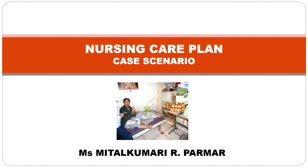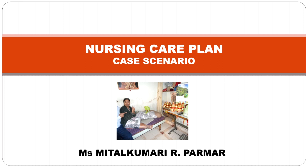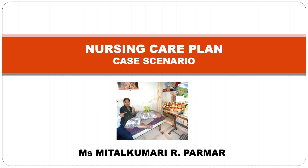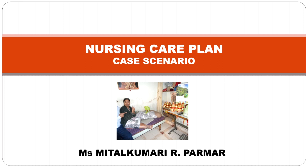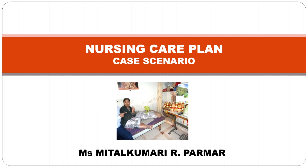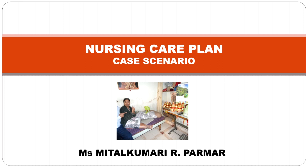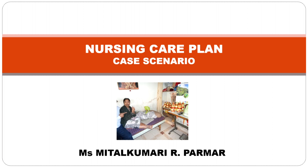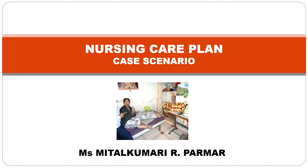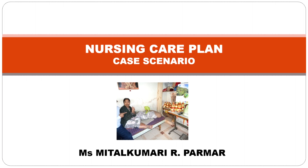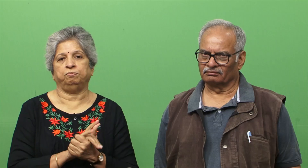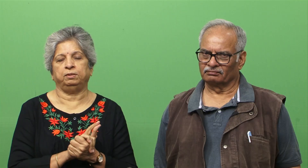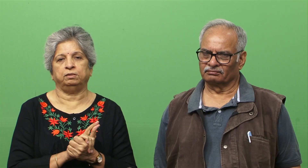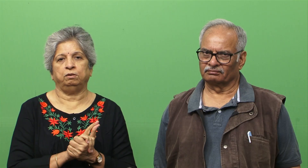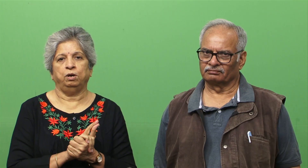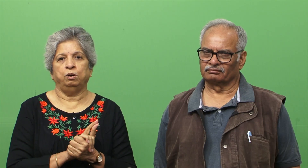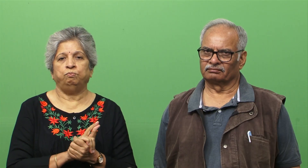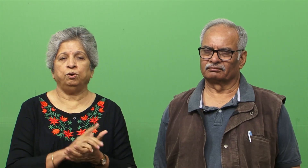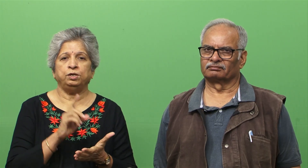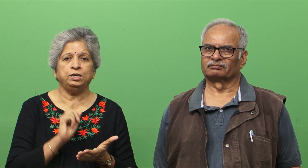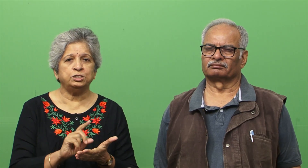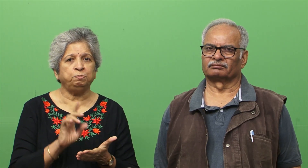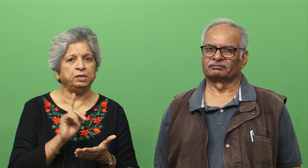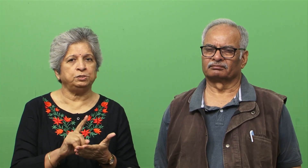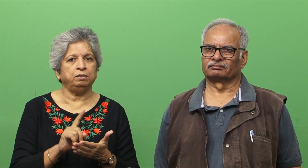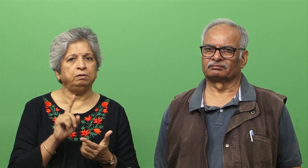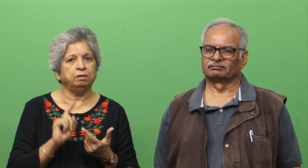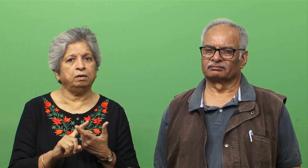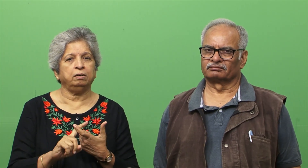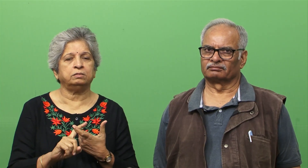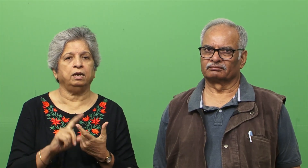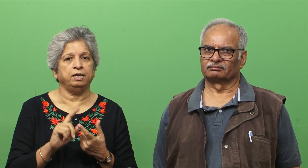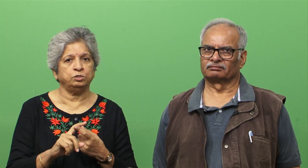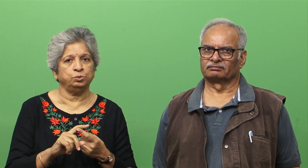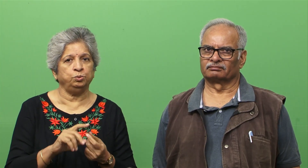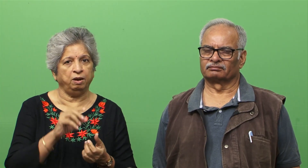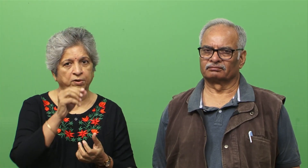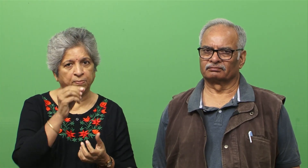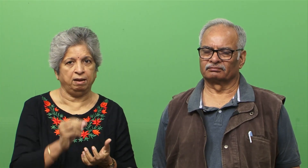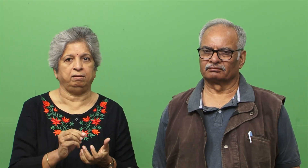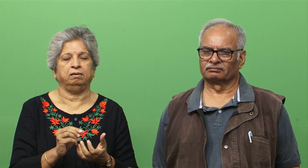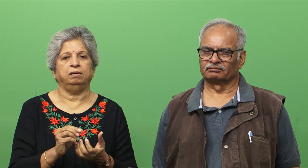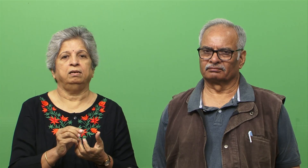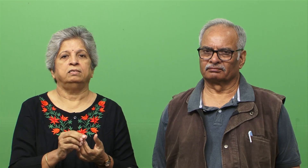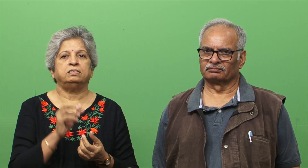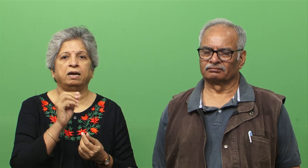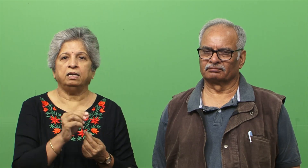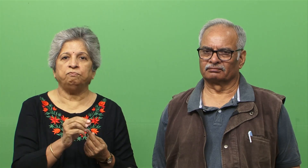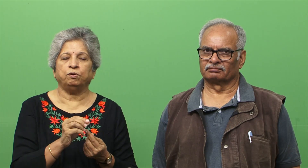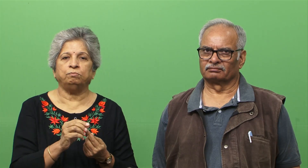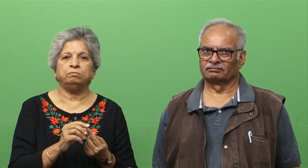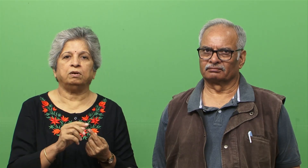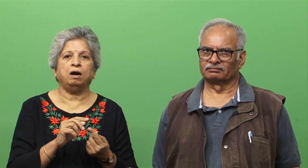care for a particular patient for each patient nurse has to have a planning starting from how